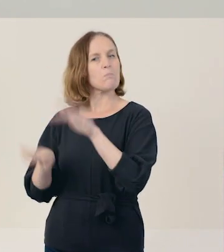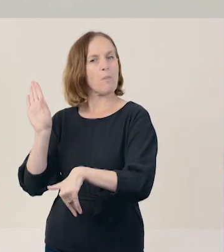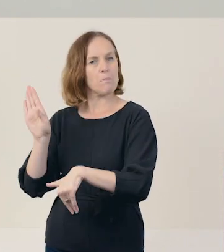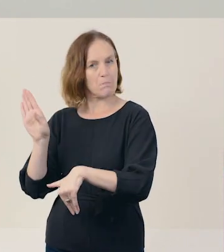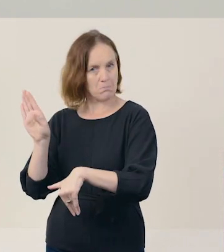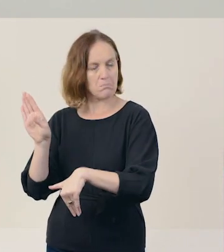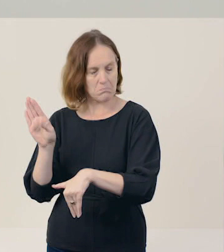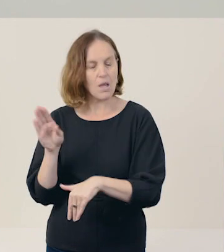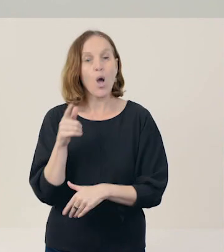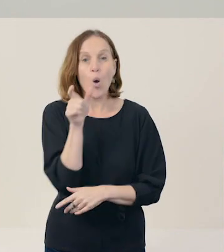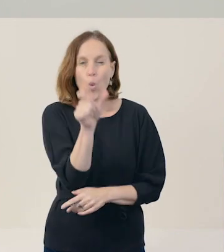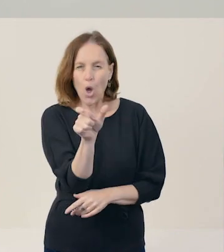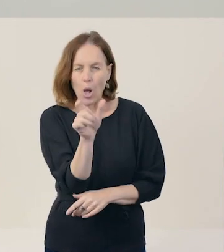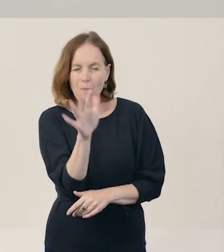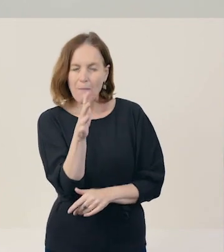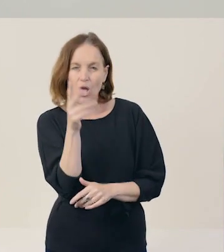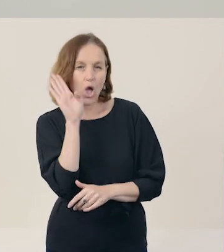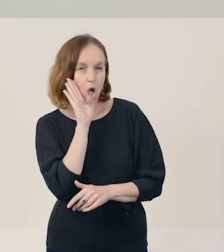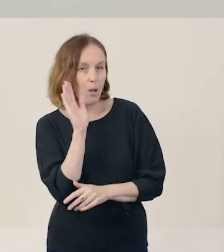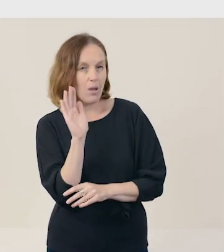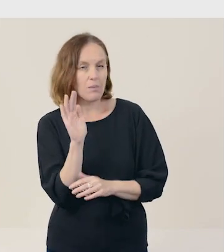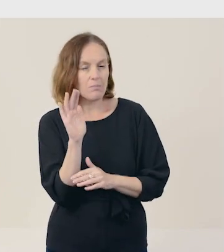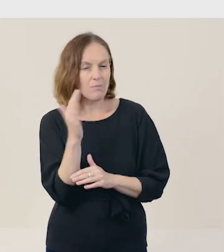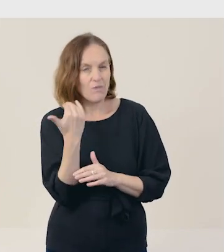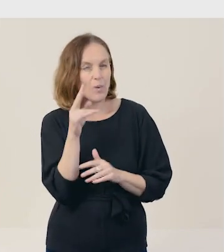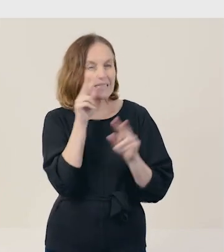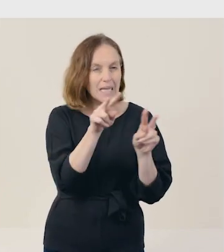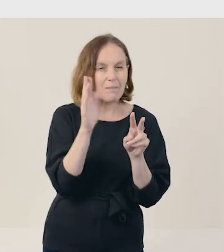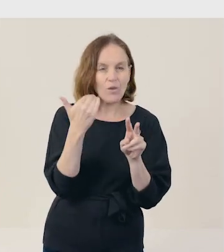A word you might have heard of before but never used is 'loiter'.